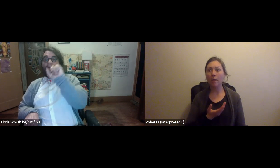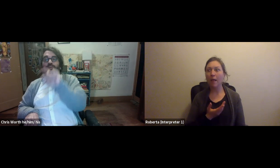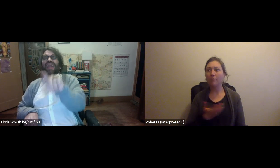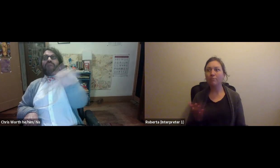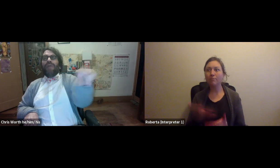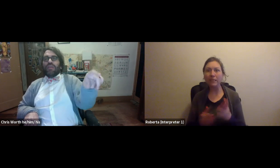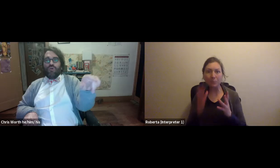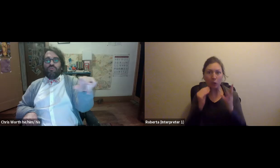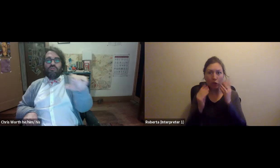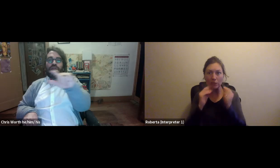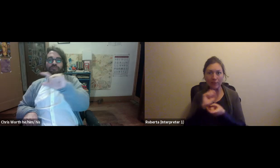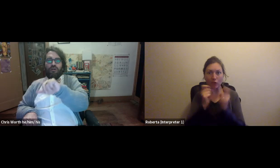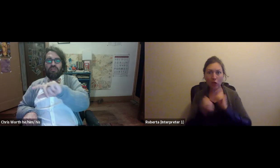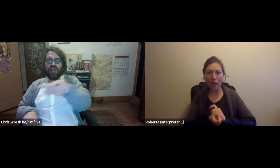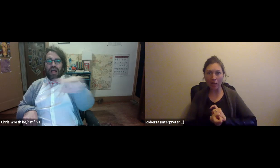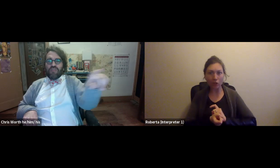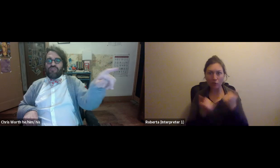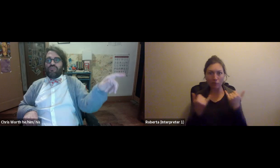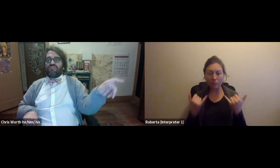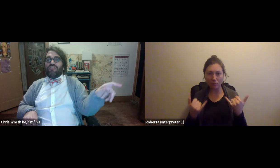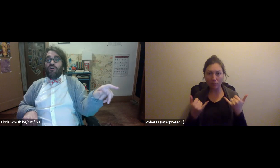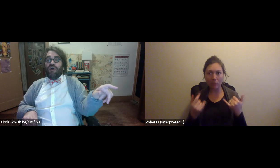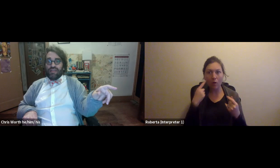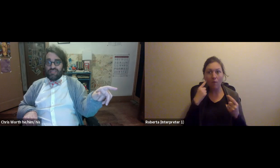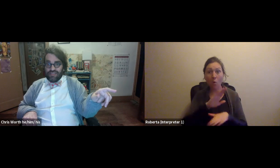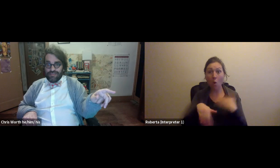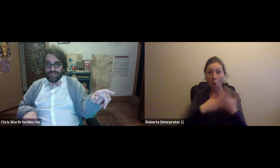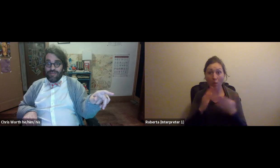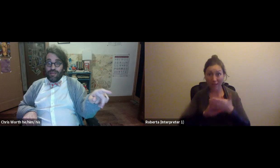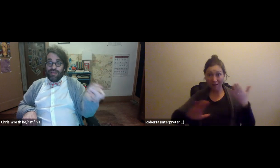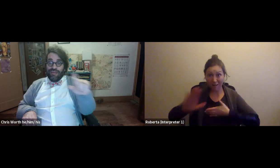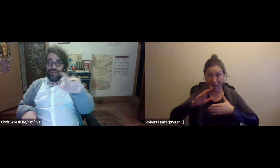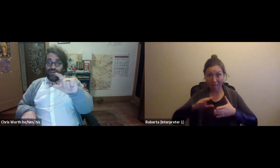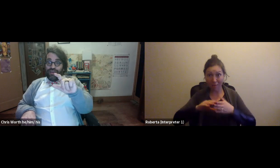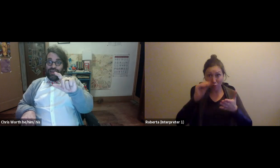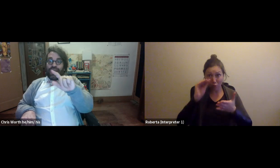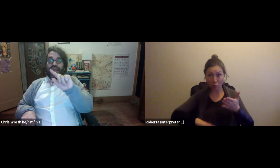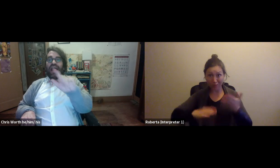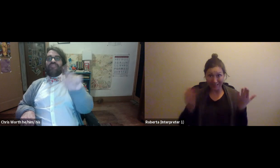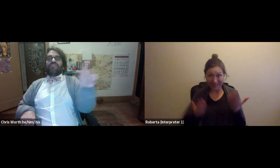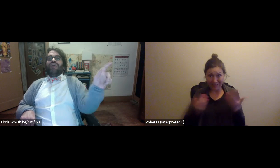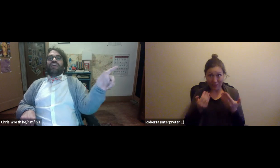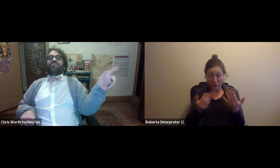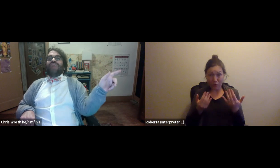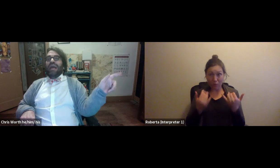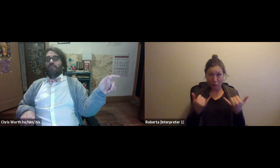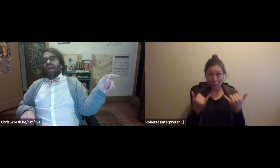but I bet you for all the college students in the audience, it hasn't changed that much.